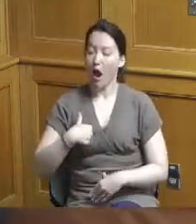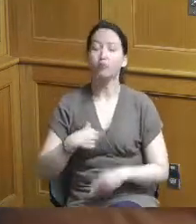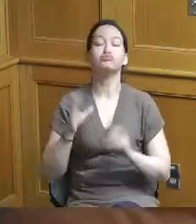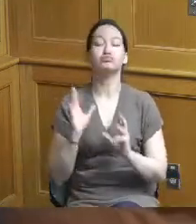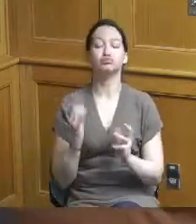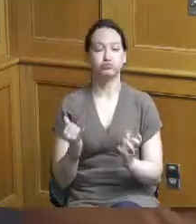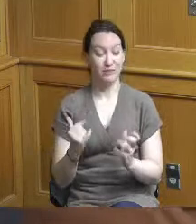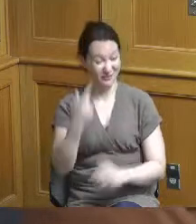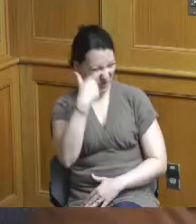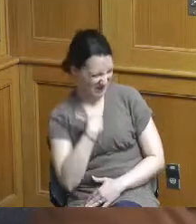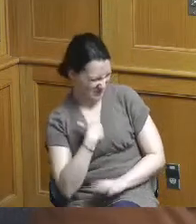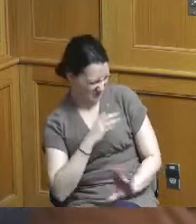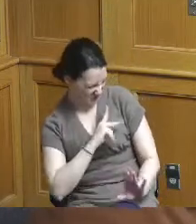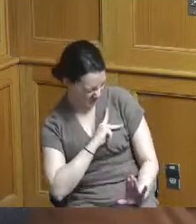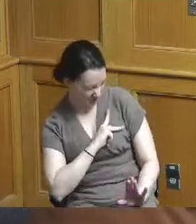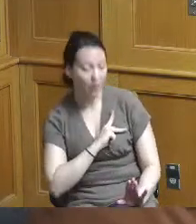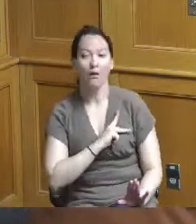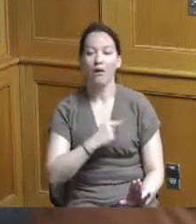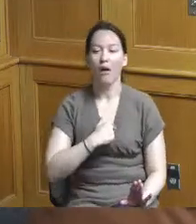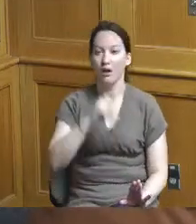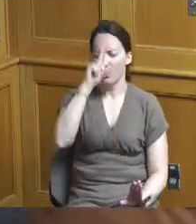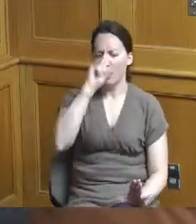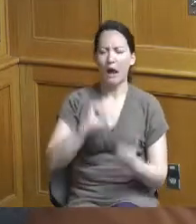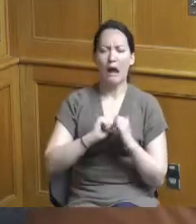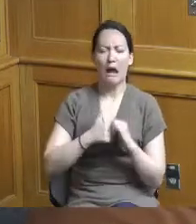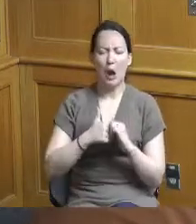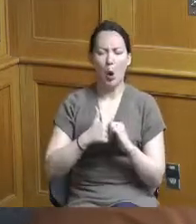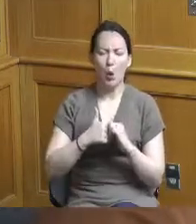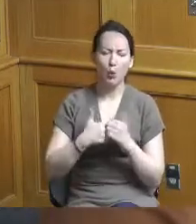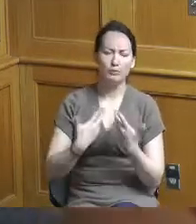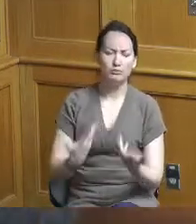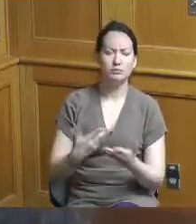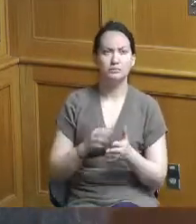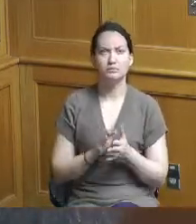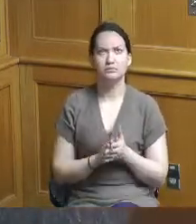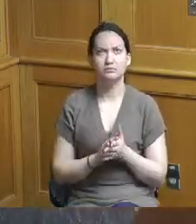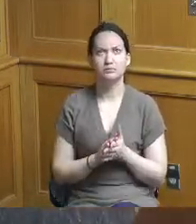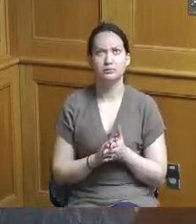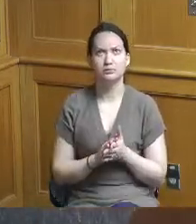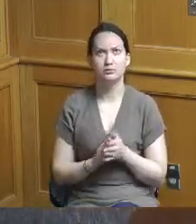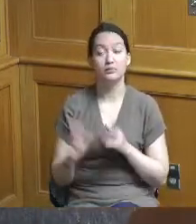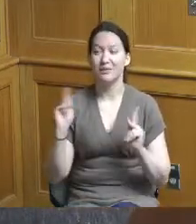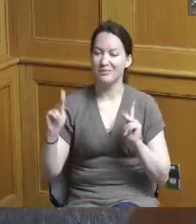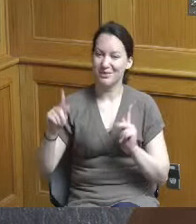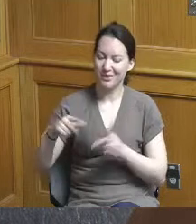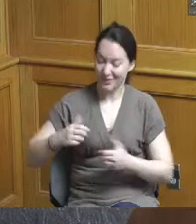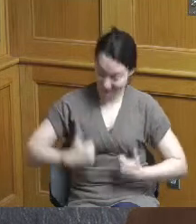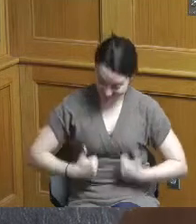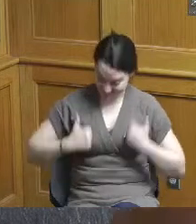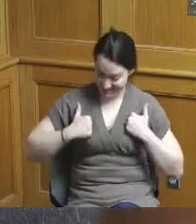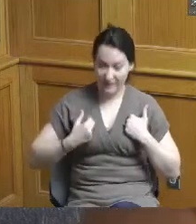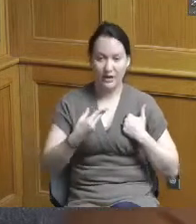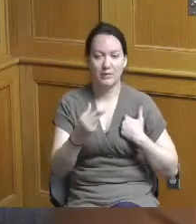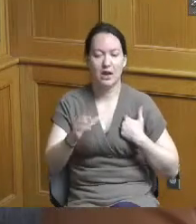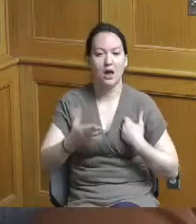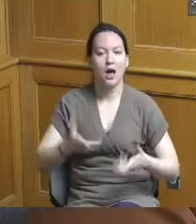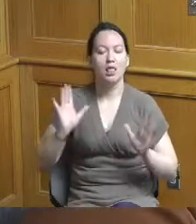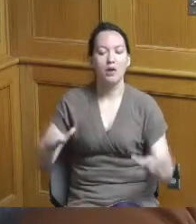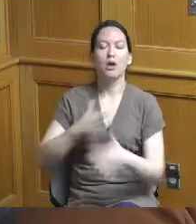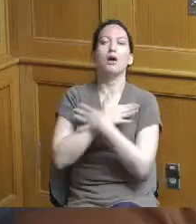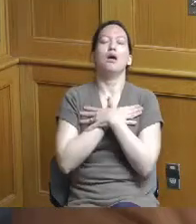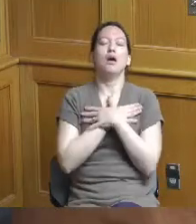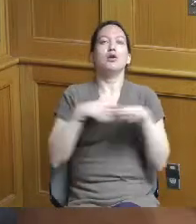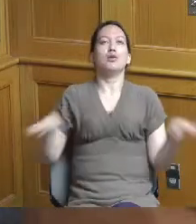for me is what is a way to give the taxpayers of Hamilton County a break people are really